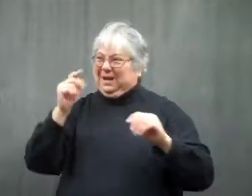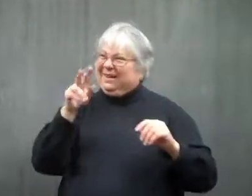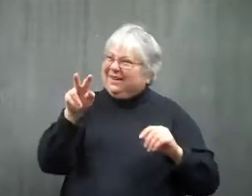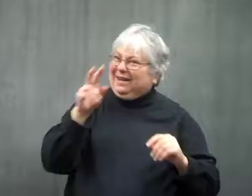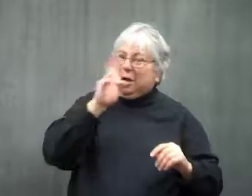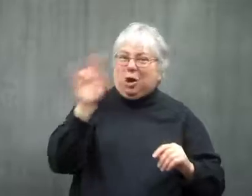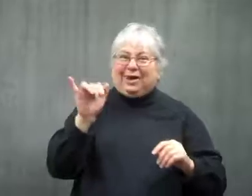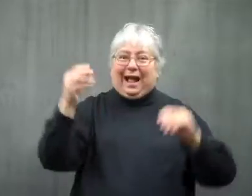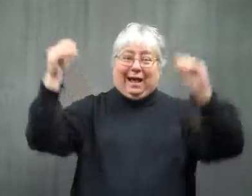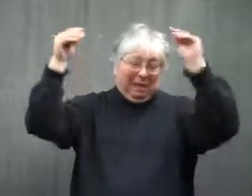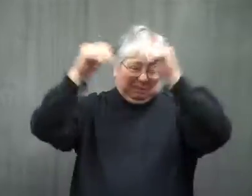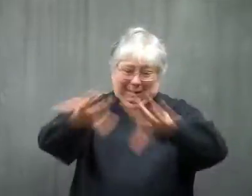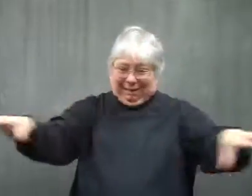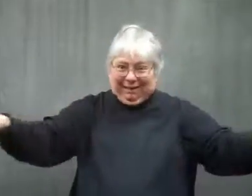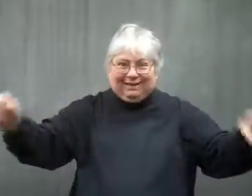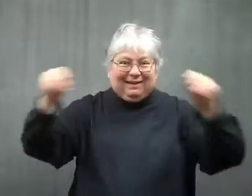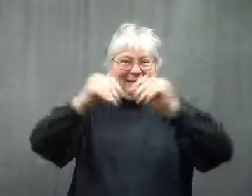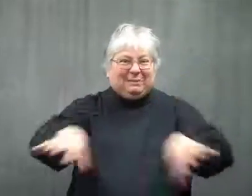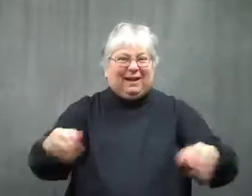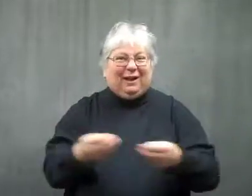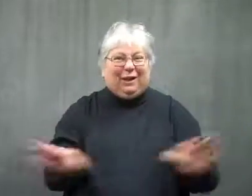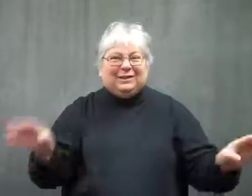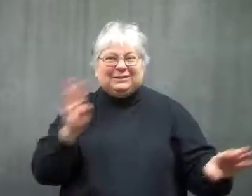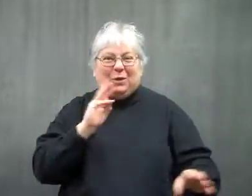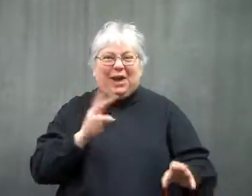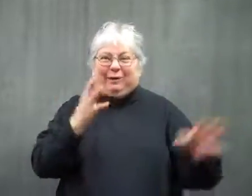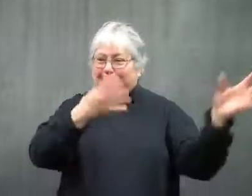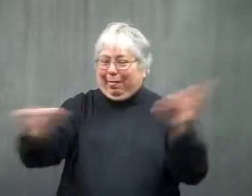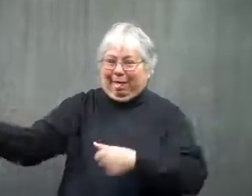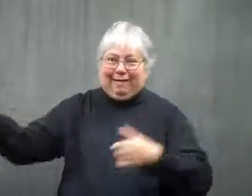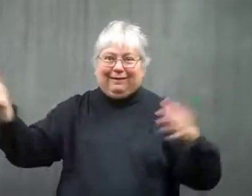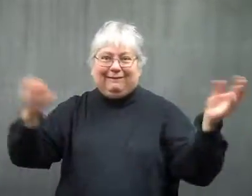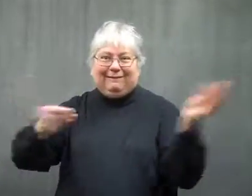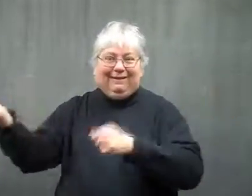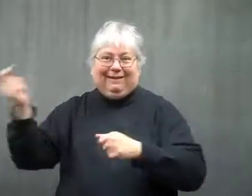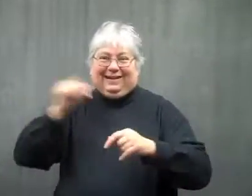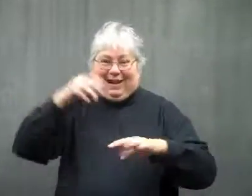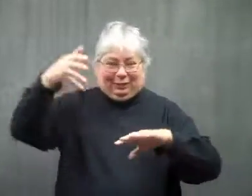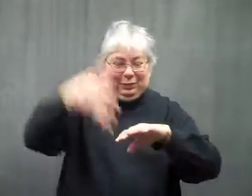It looked like a lot of the water was lost to the wind.